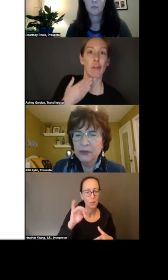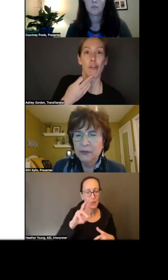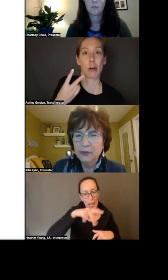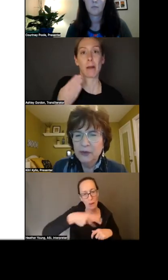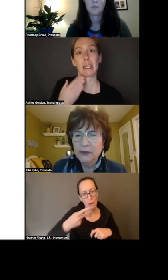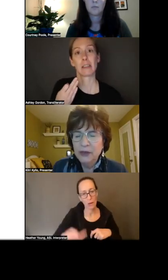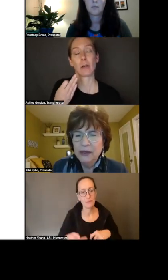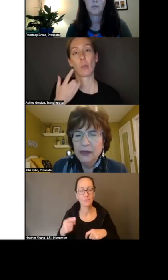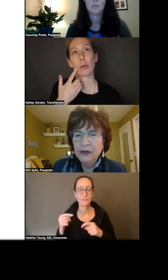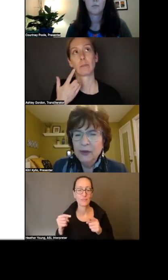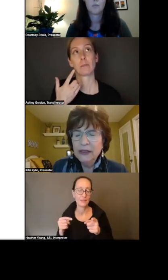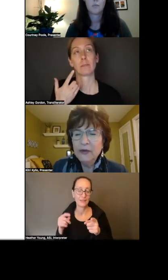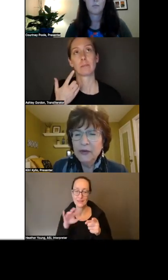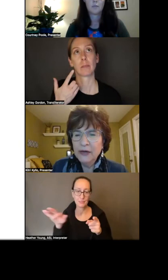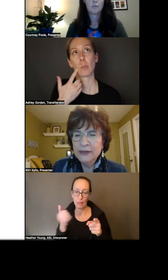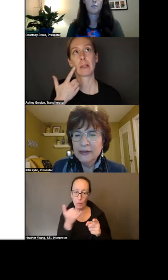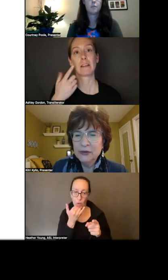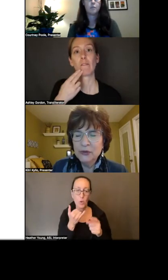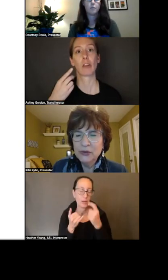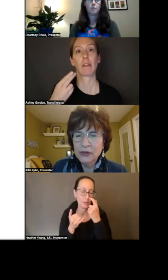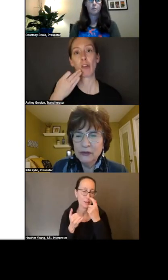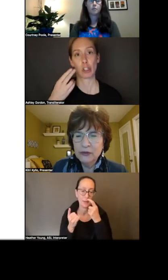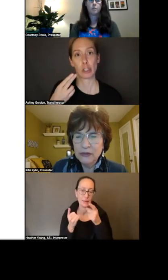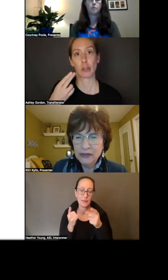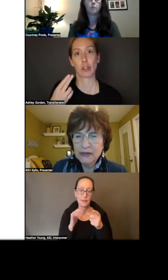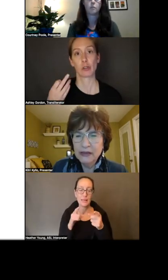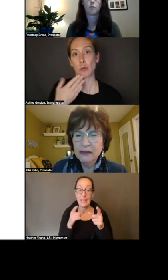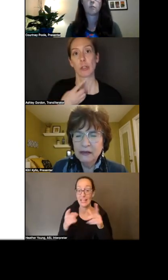we leave all the errors that a student does in.